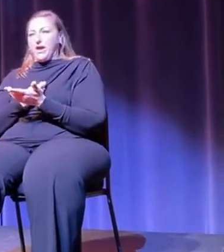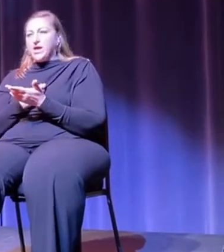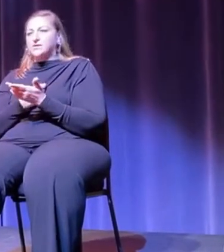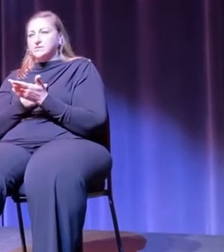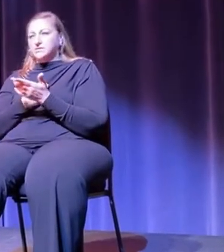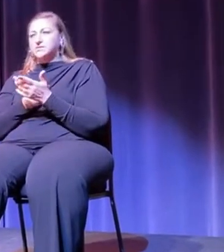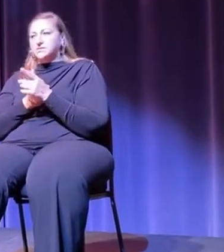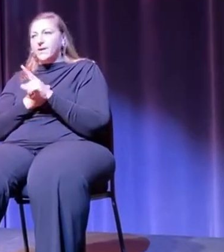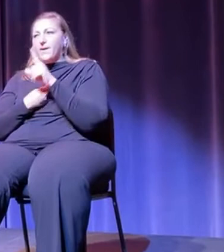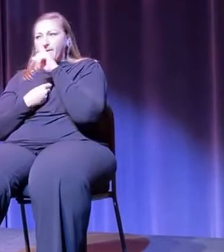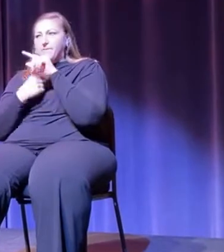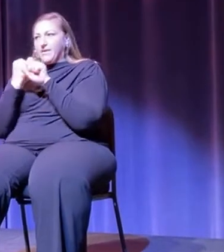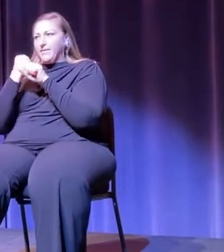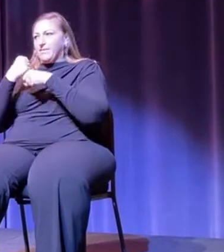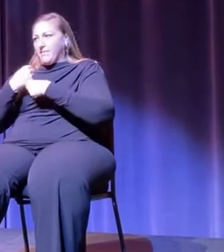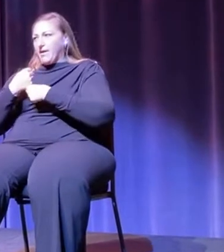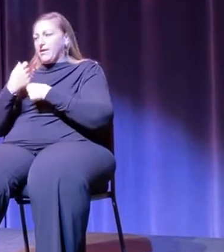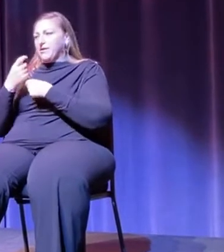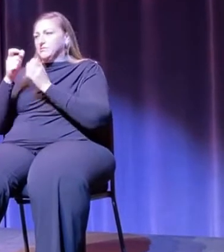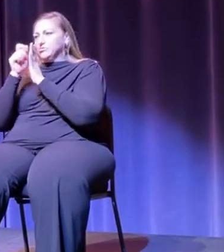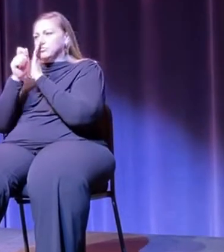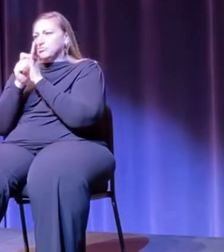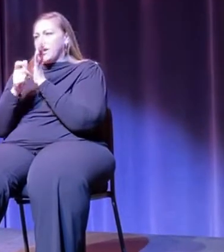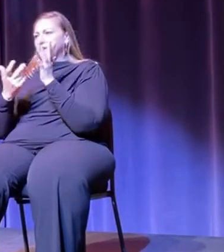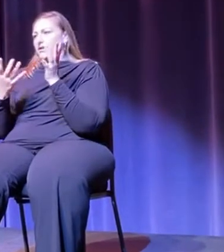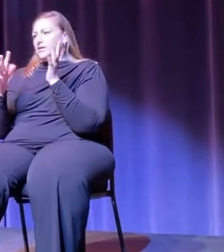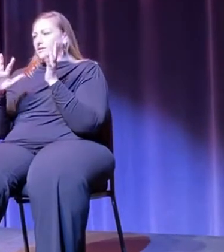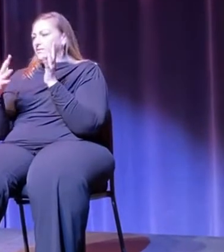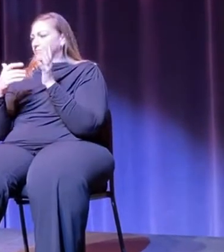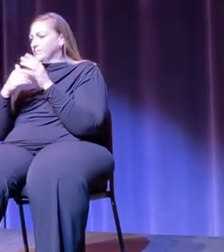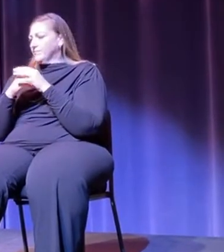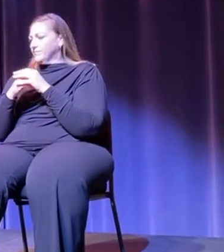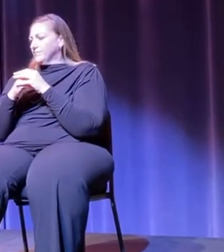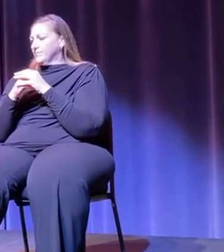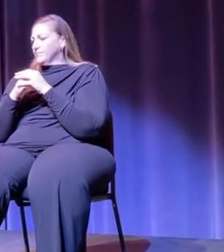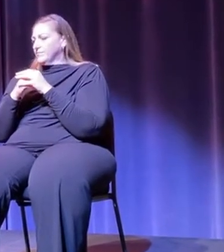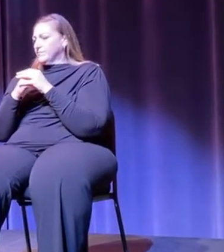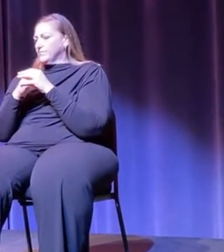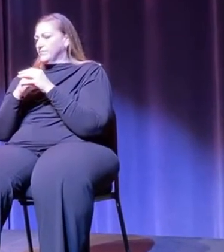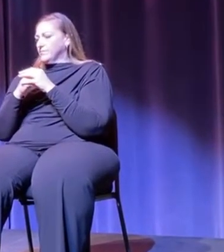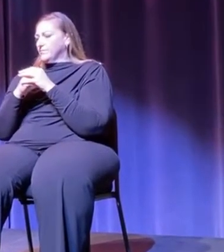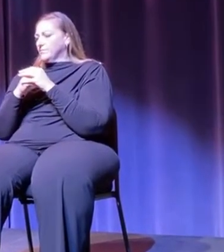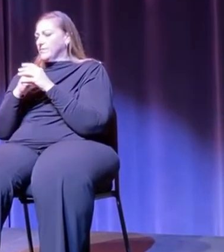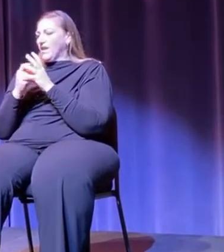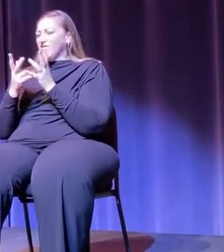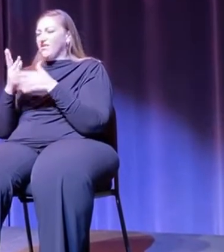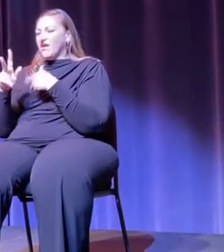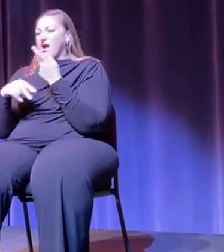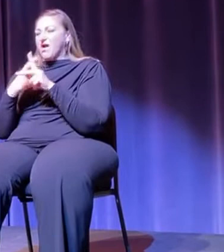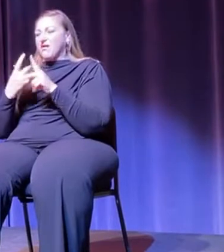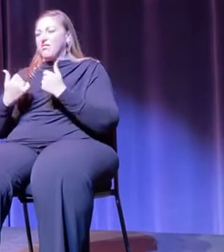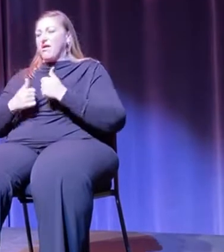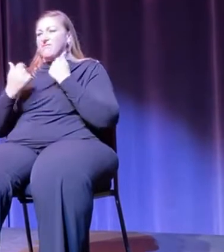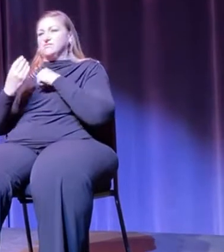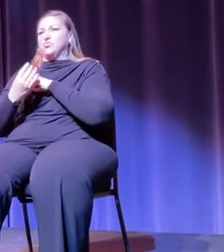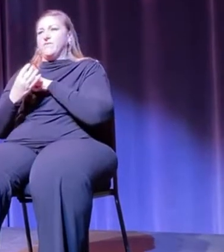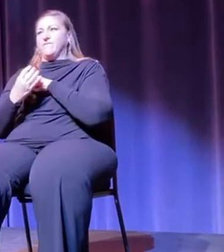as a way of rewriting the kind of lineages we are forced into. I think there's something really profound